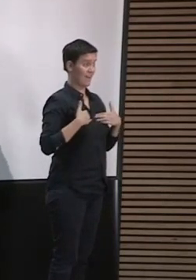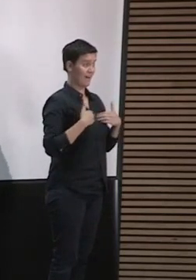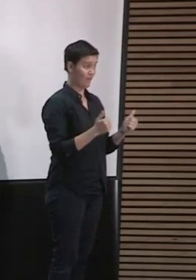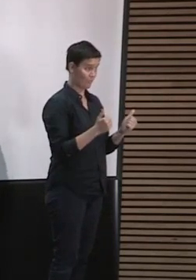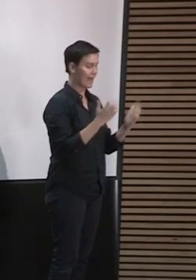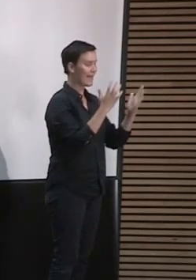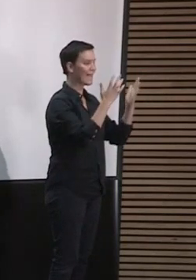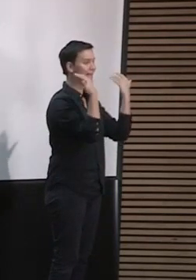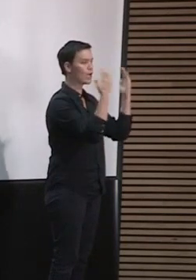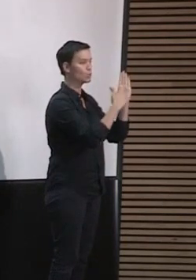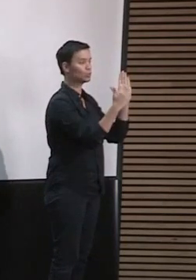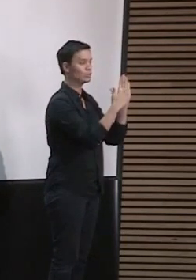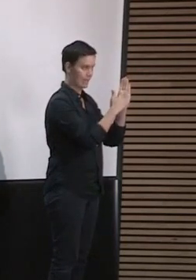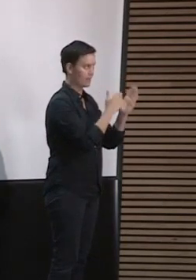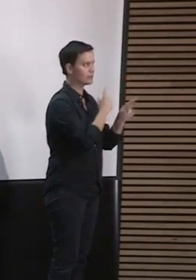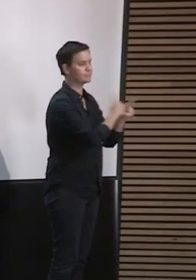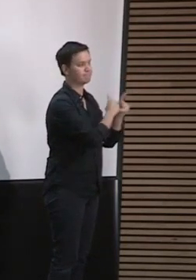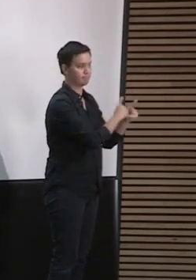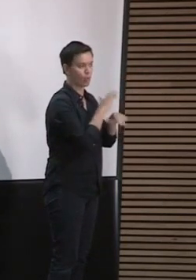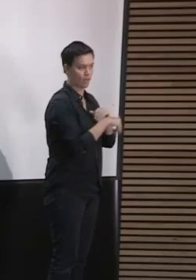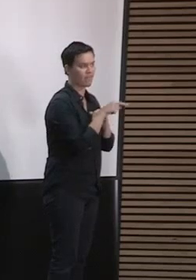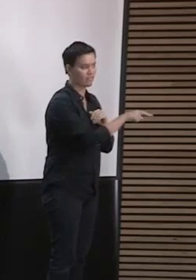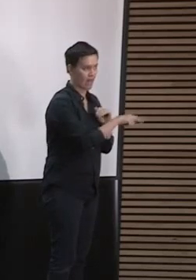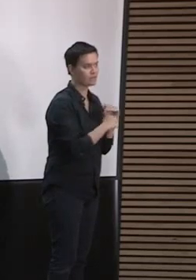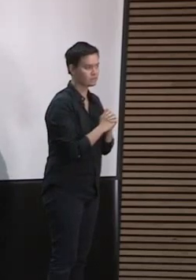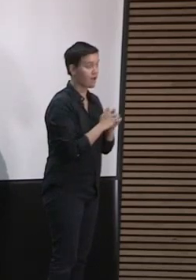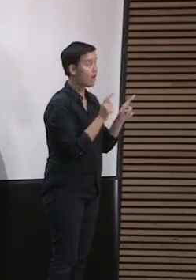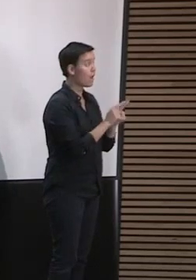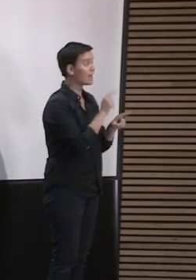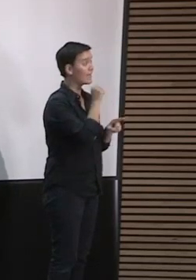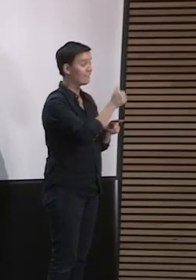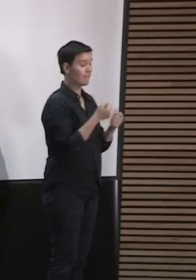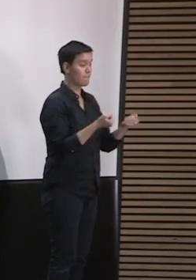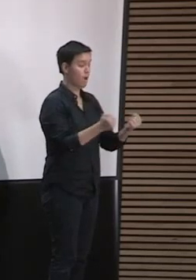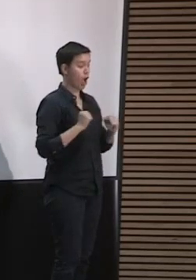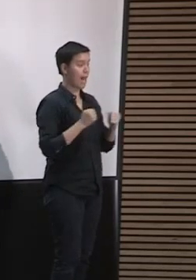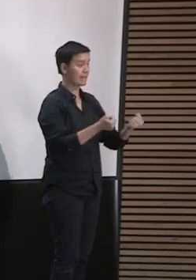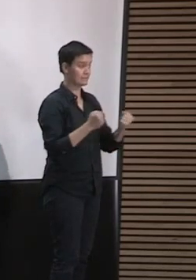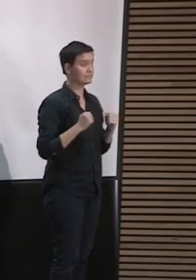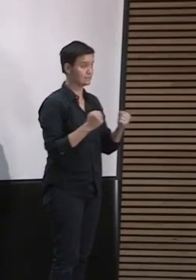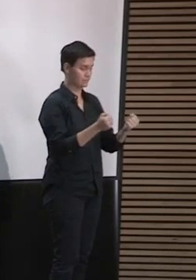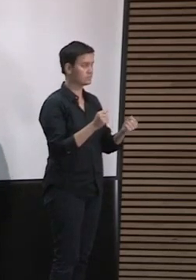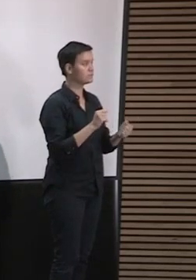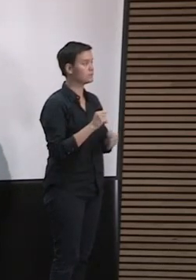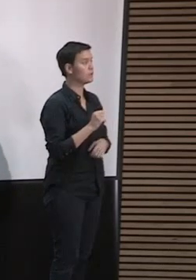INDISTINCTLY) Those are protocol that is have been worked through with the Ministry of Health and Air NZ based on questions of where